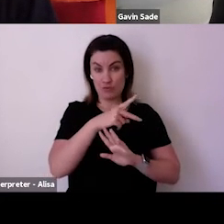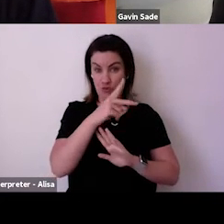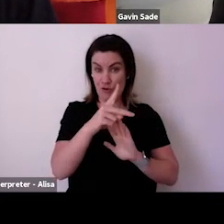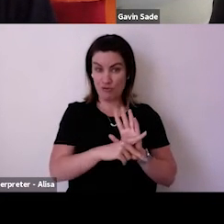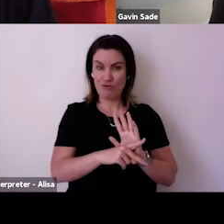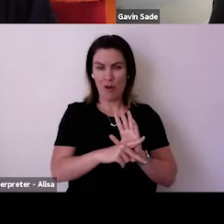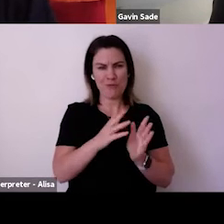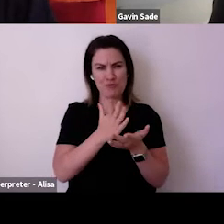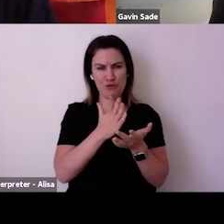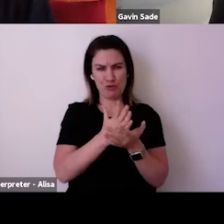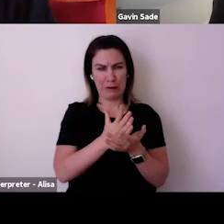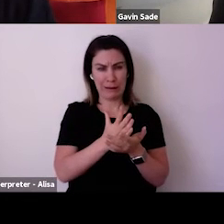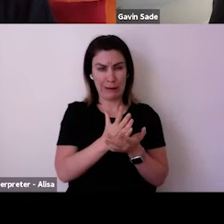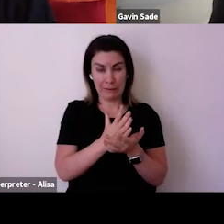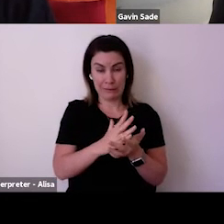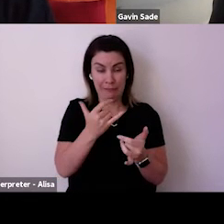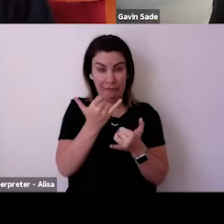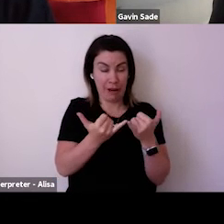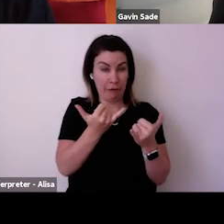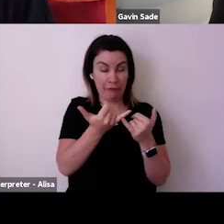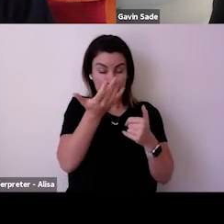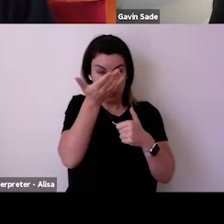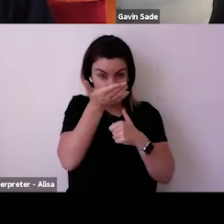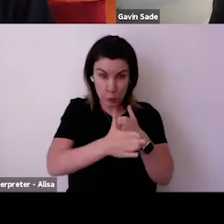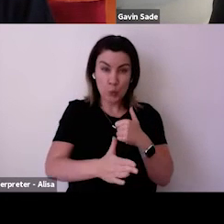really are at the cutting edge of educational design for students in creative disciplines.